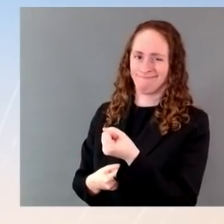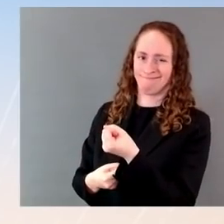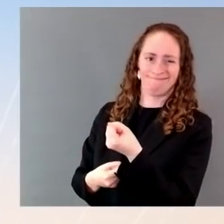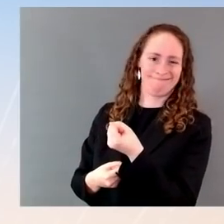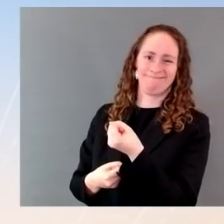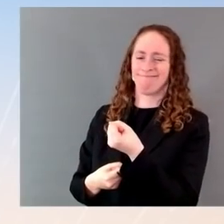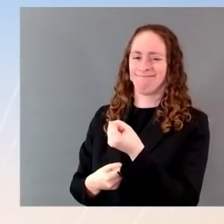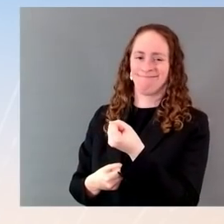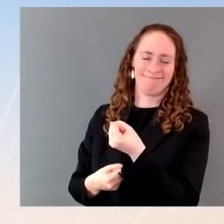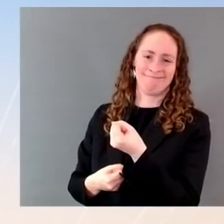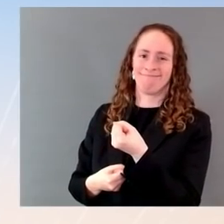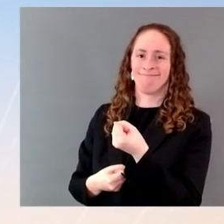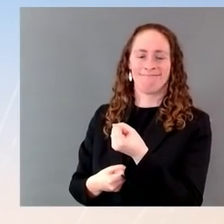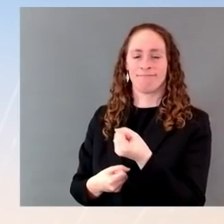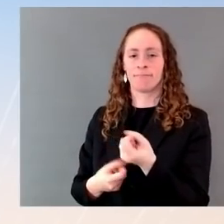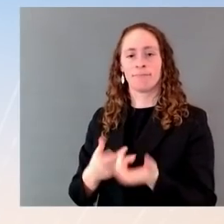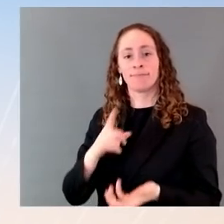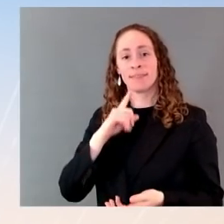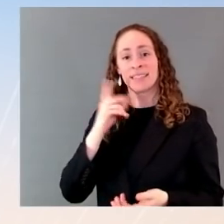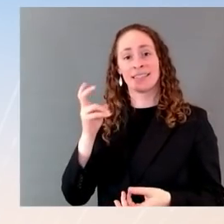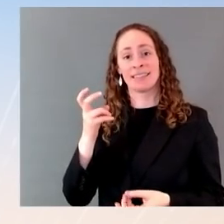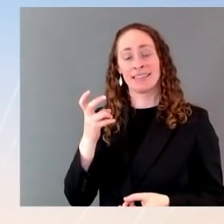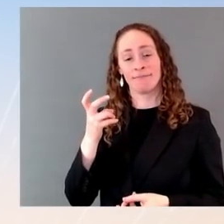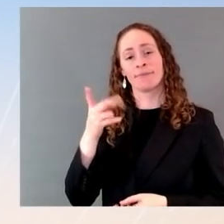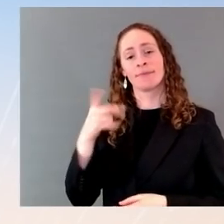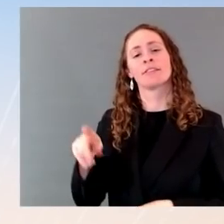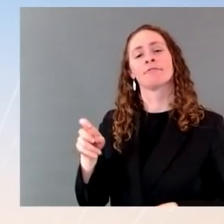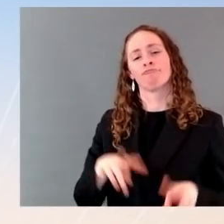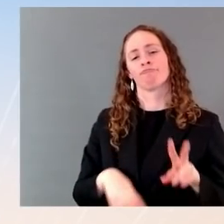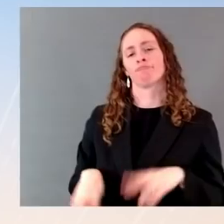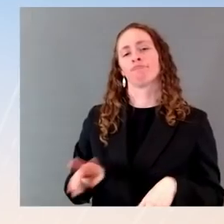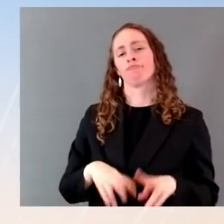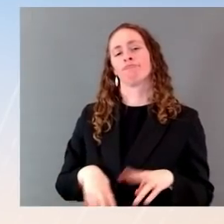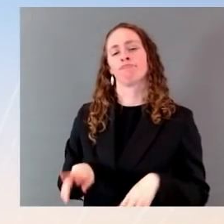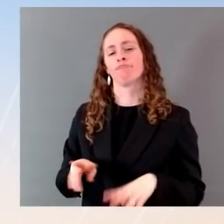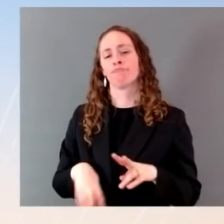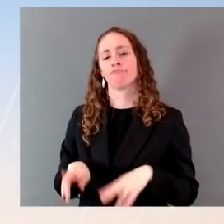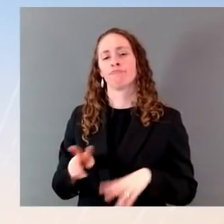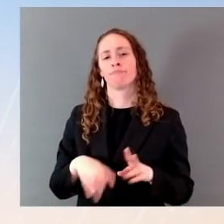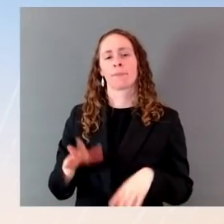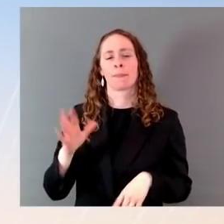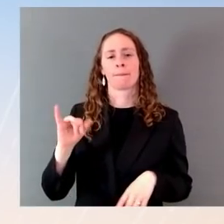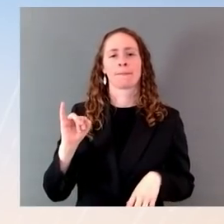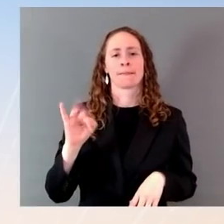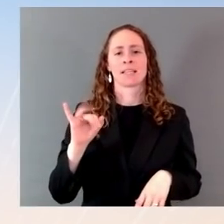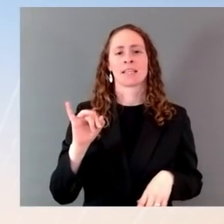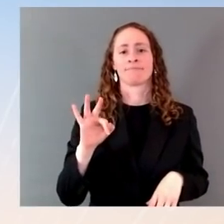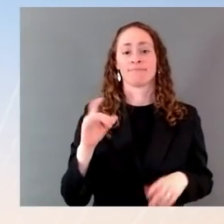would the President be amenable to talking once again to Putin if -- Ms. Psaki: Well, the President just ended a call with him just a couple of hours ago.